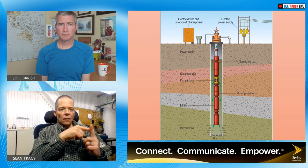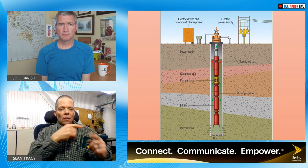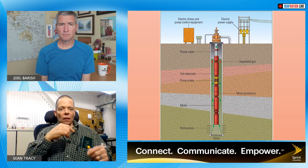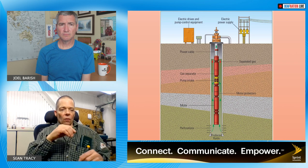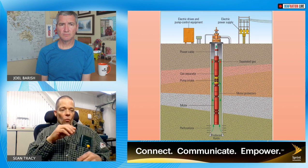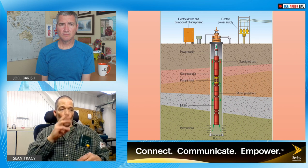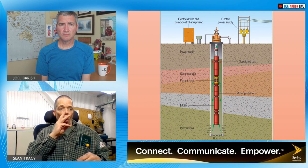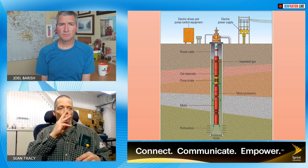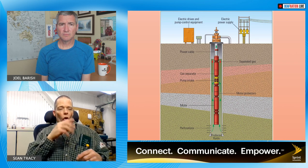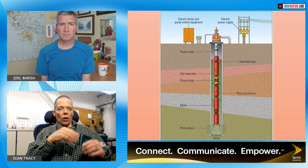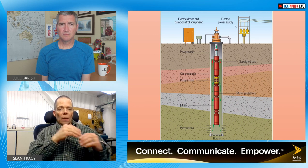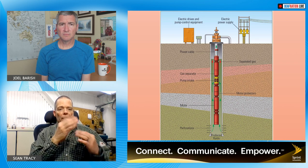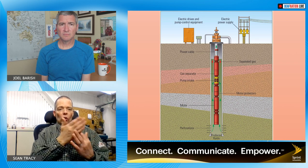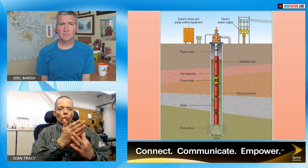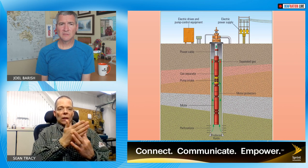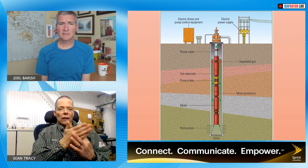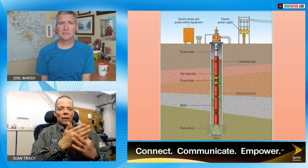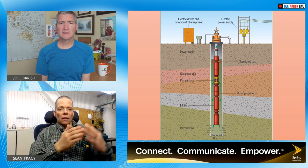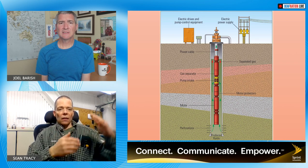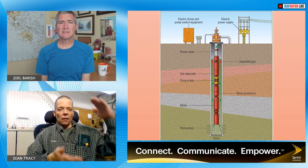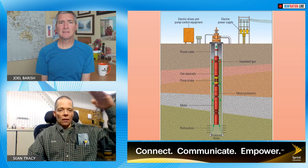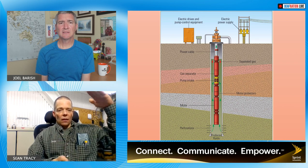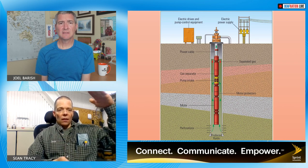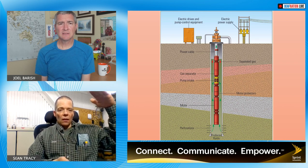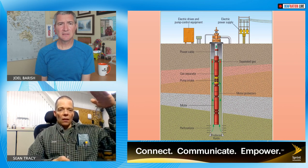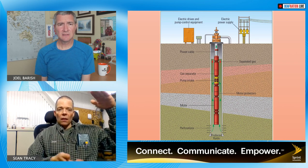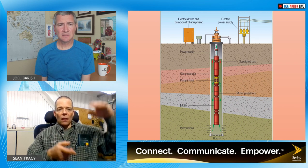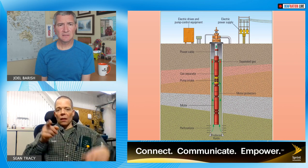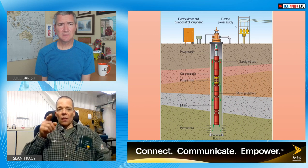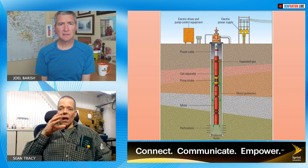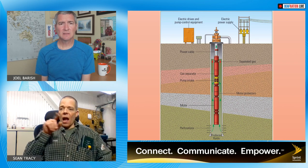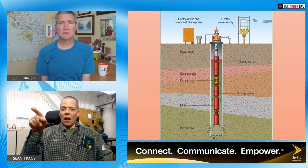because there's water in between the surface and the oil.